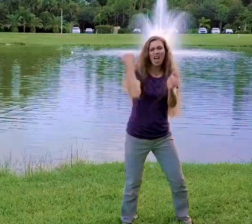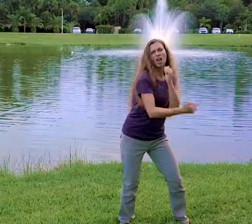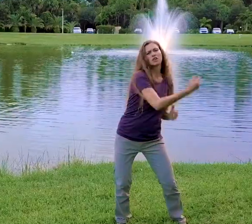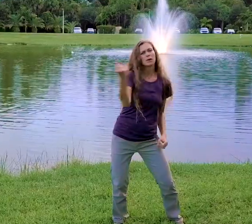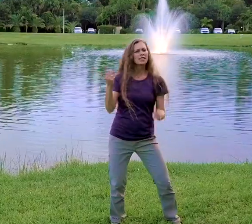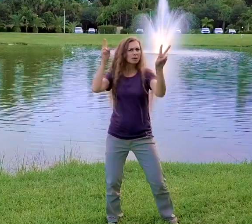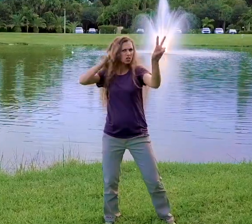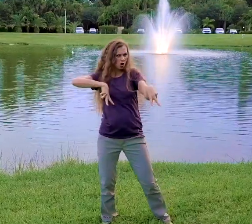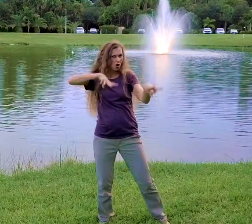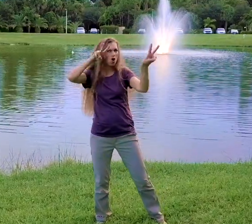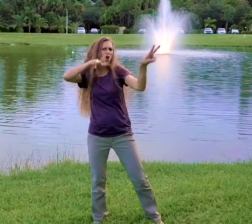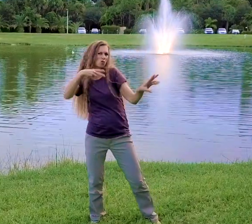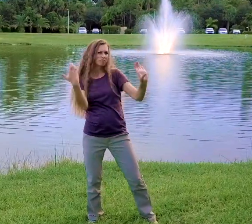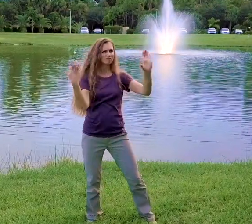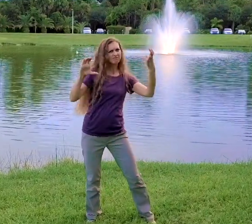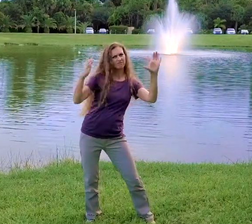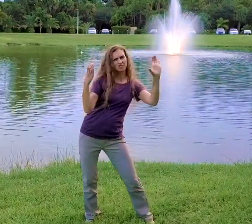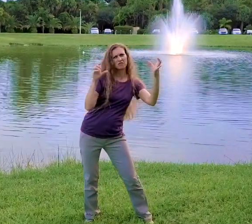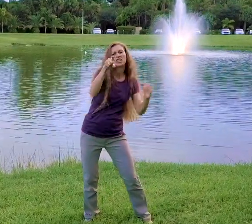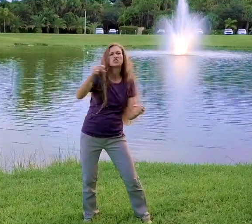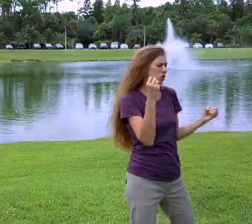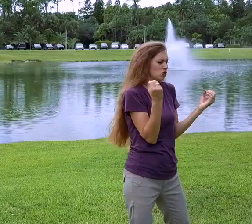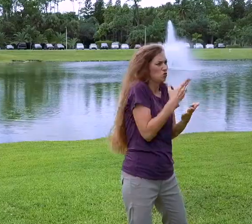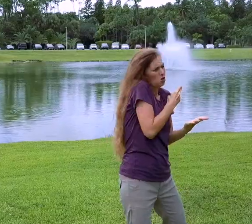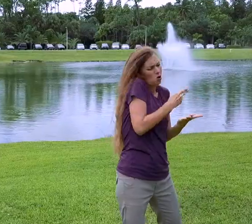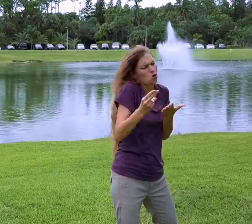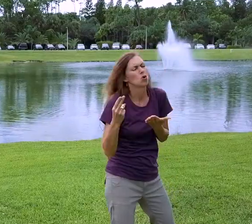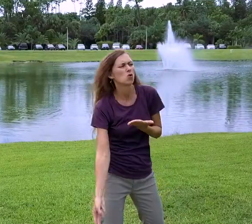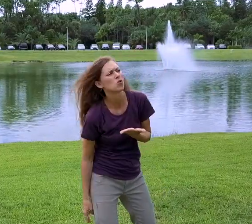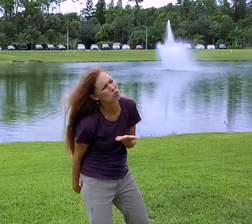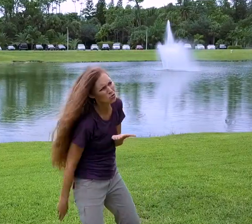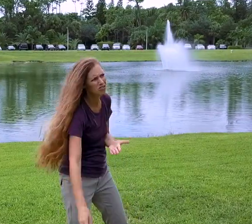Everybody keeps score Afraid you're gonna loo-loo-loo-loose